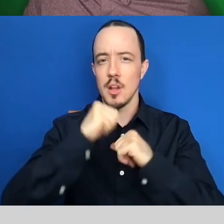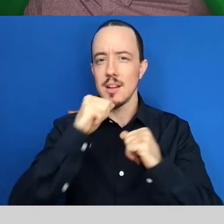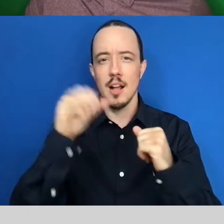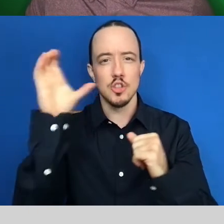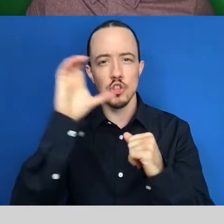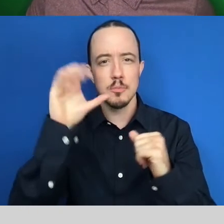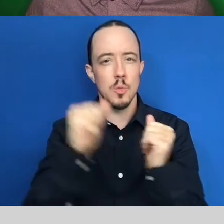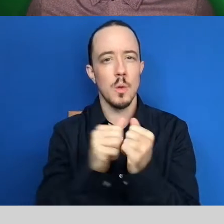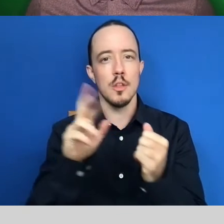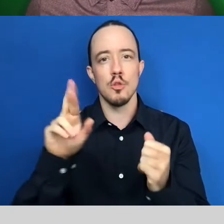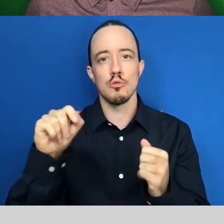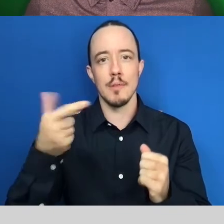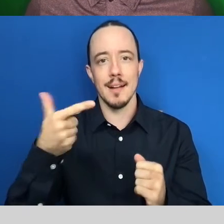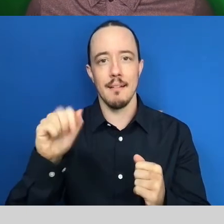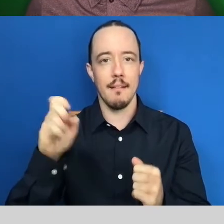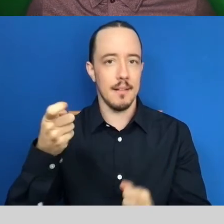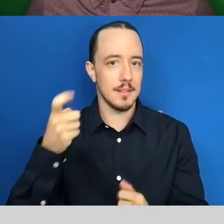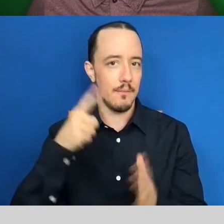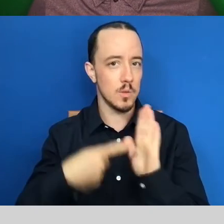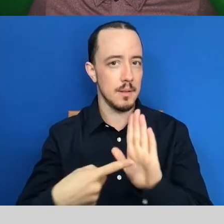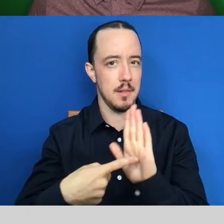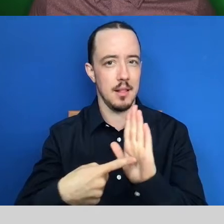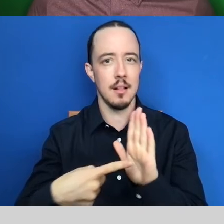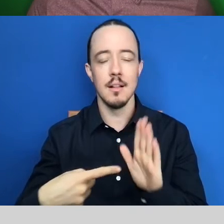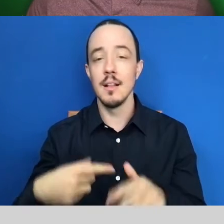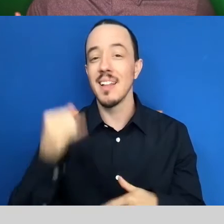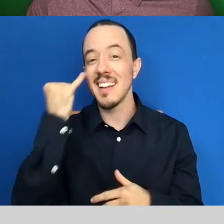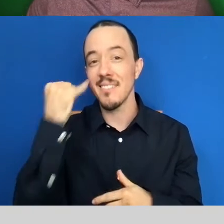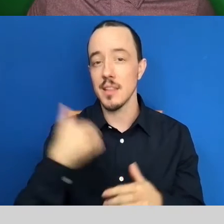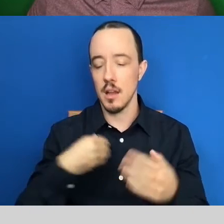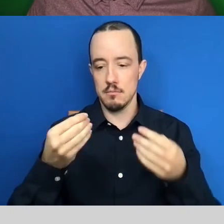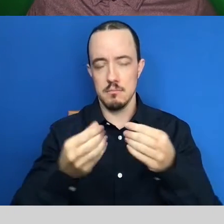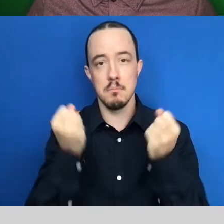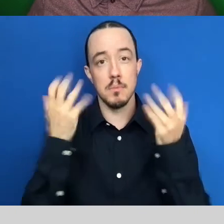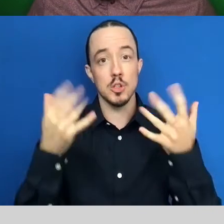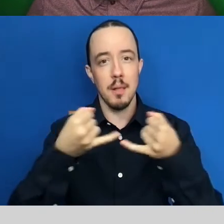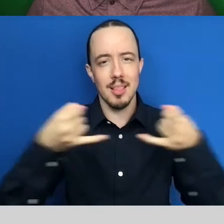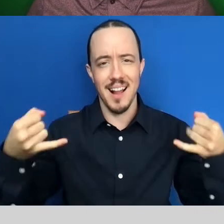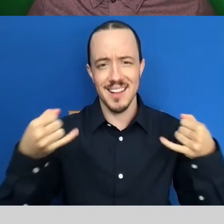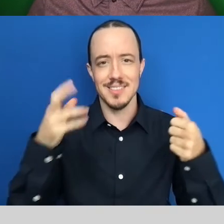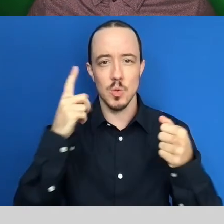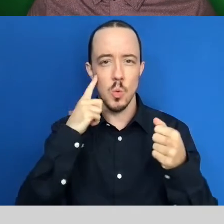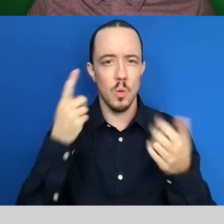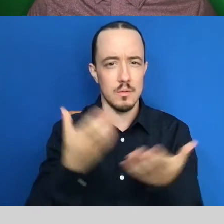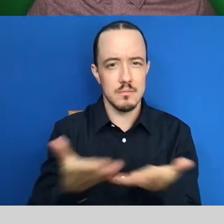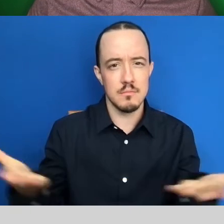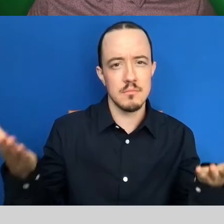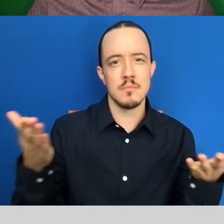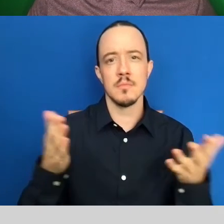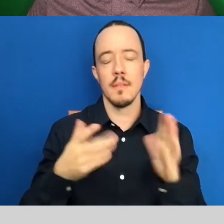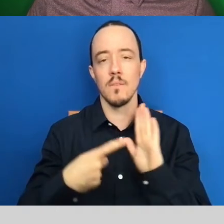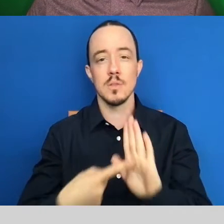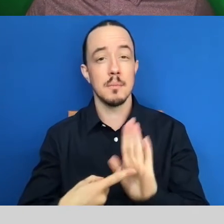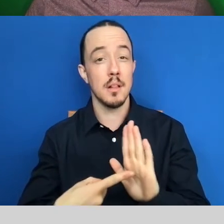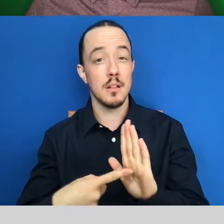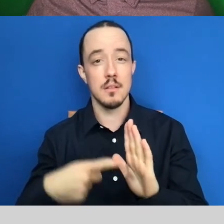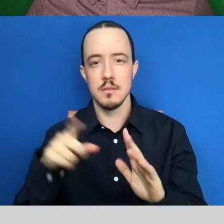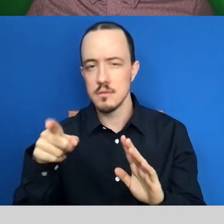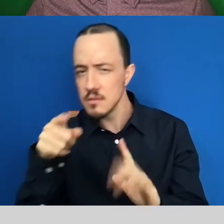Some constructs just aren't searchable with a regular expression for example, especially if they span lines or depend on knowledge of the code structure,